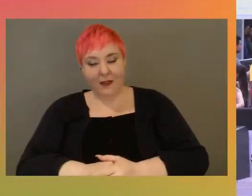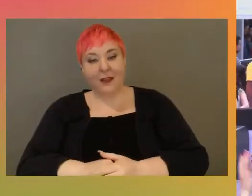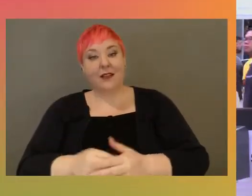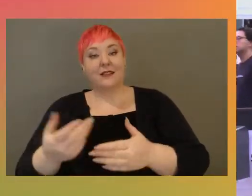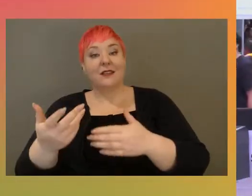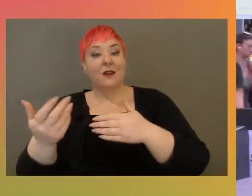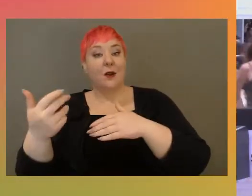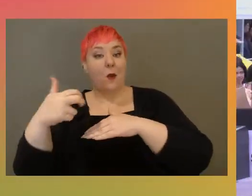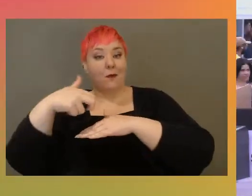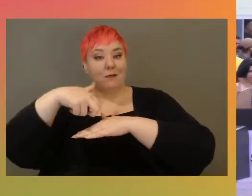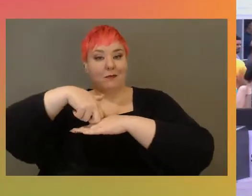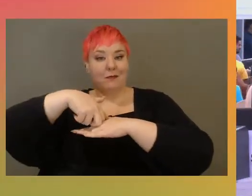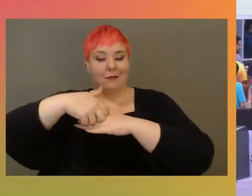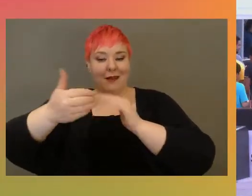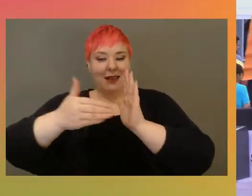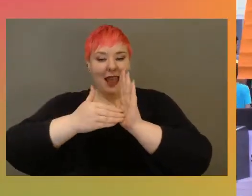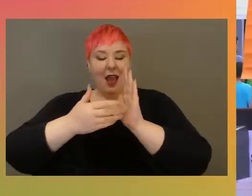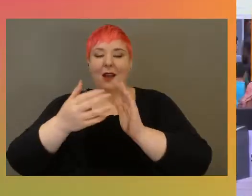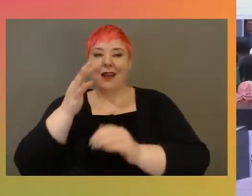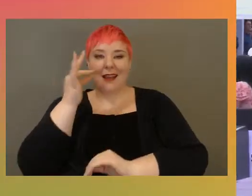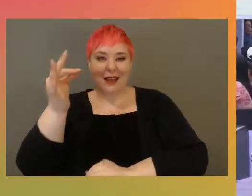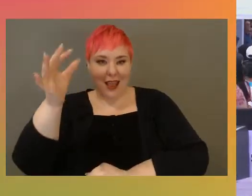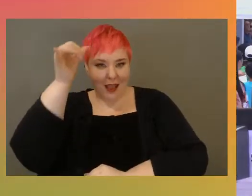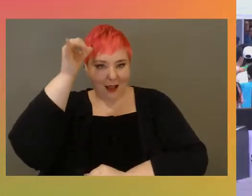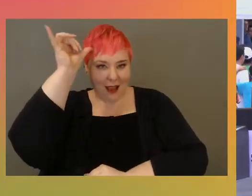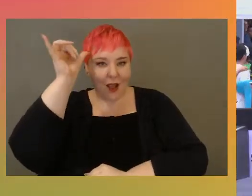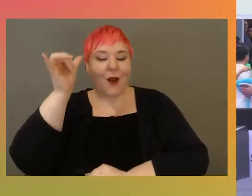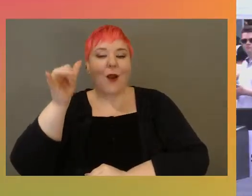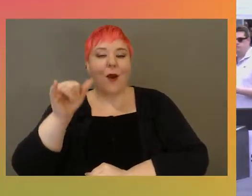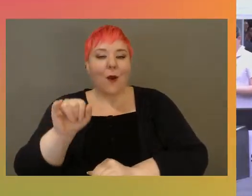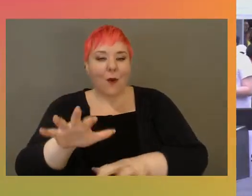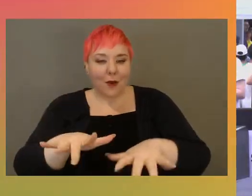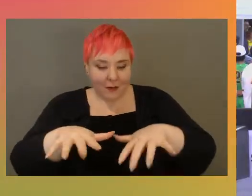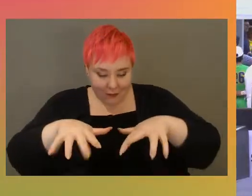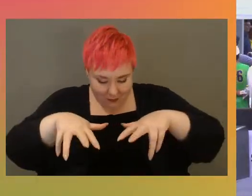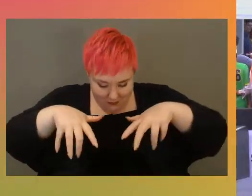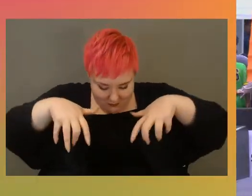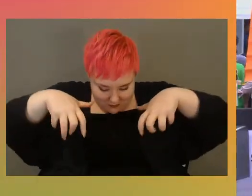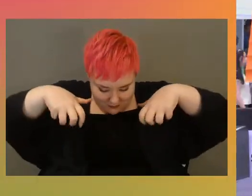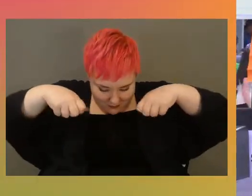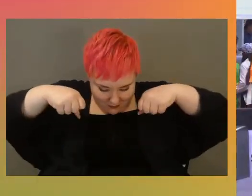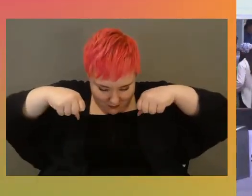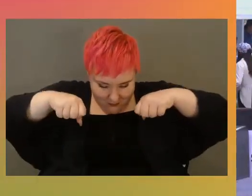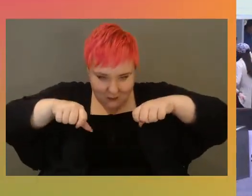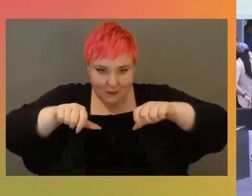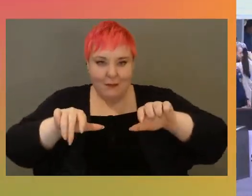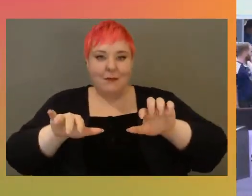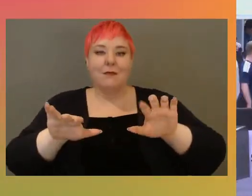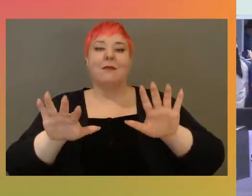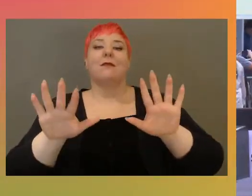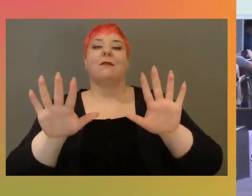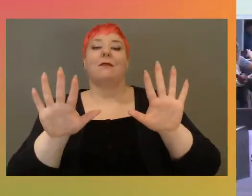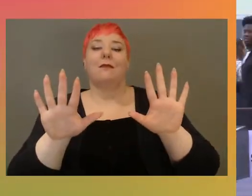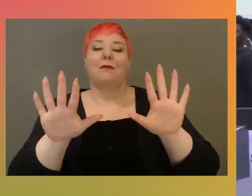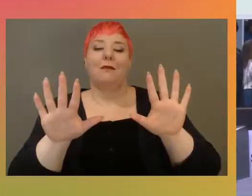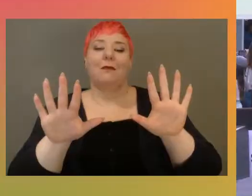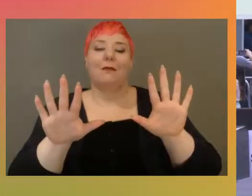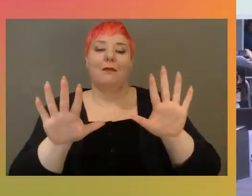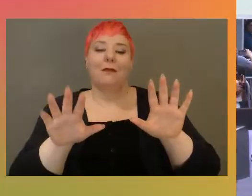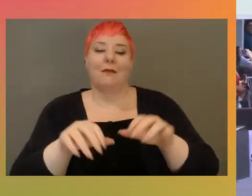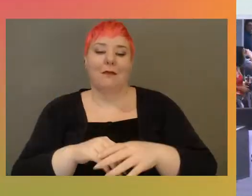BREATHING IN AND BREATHING OUT.